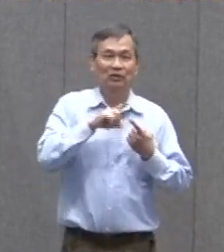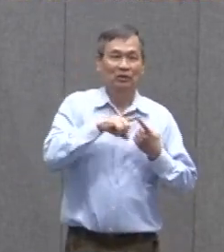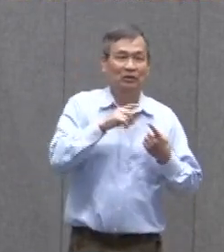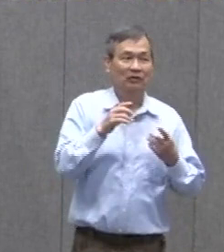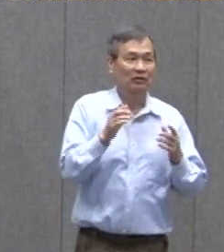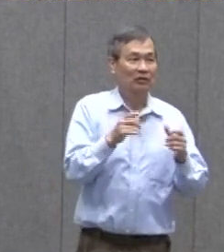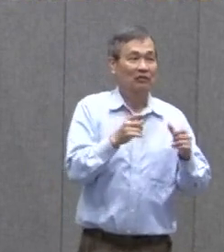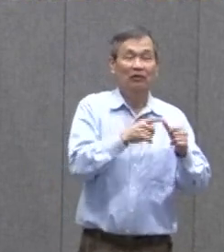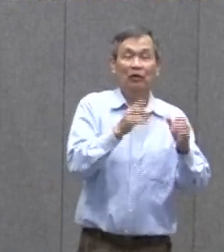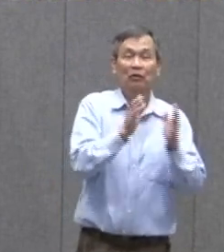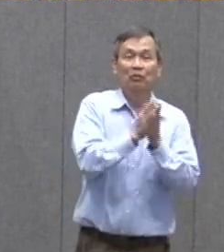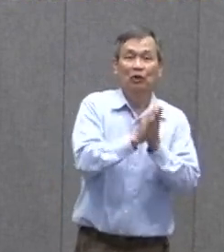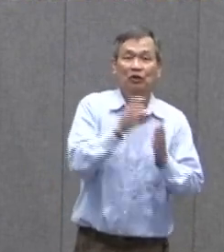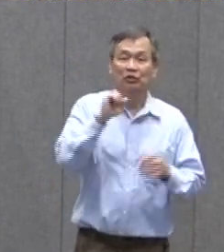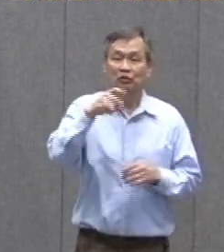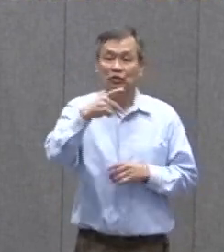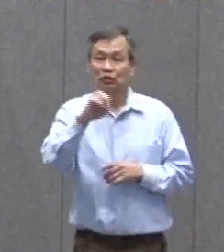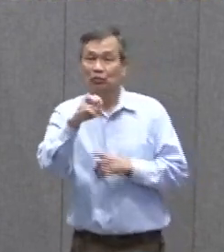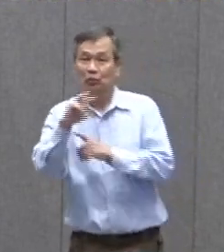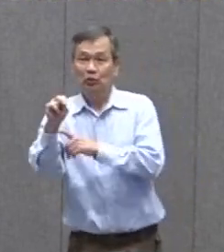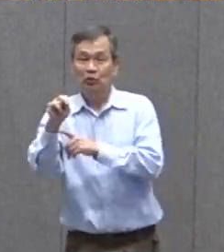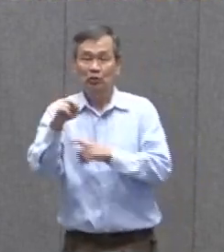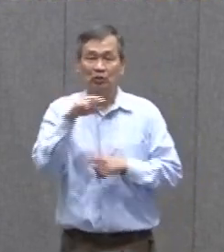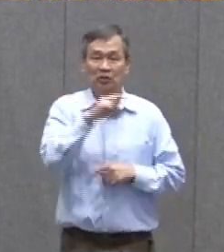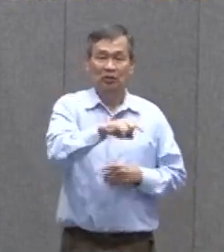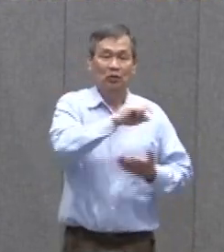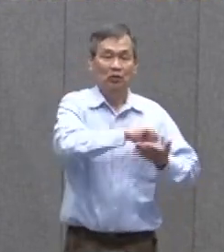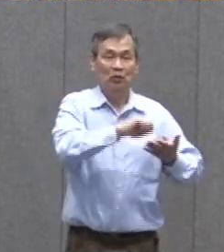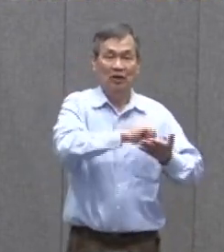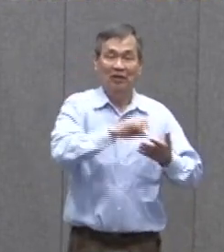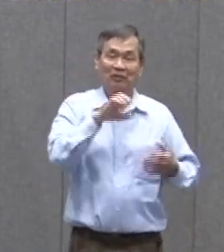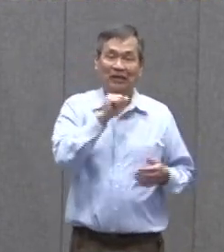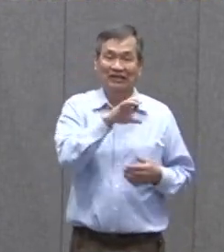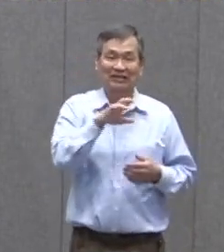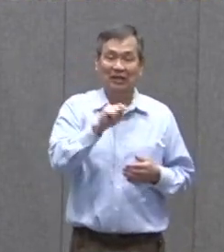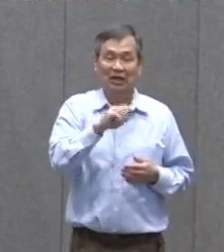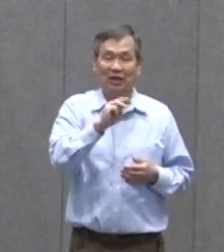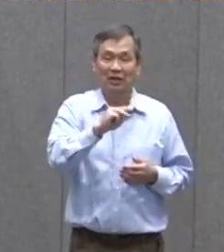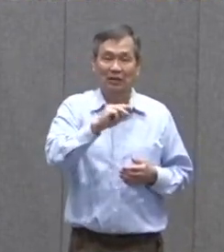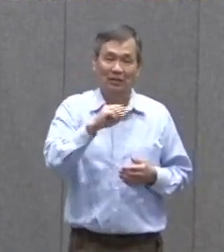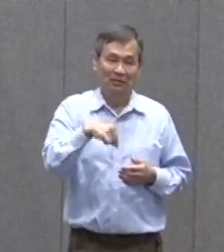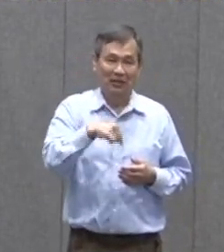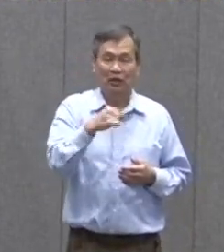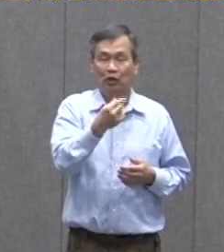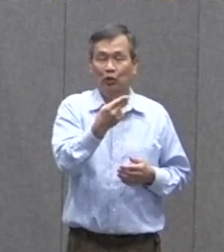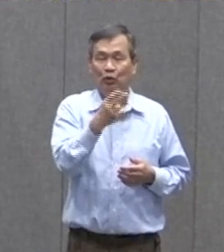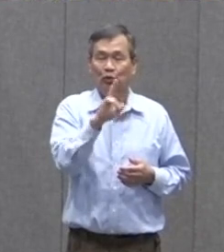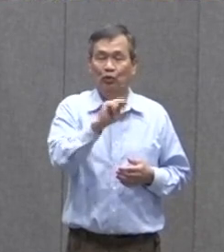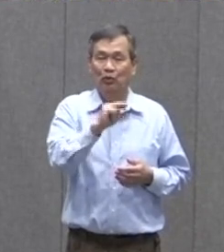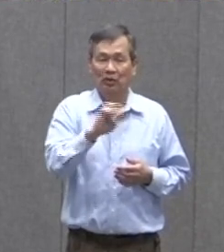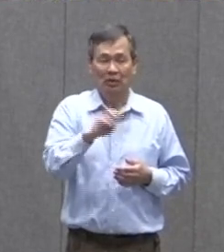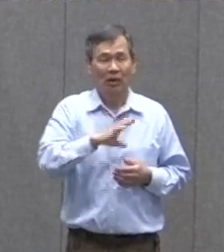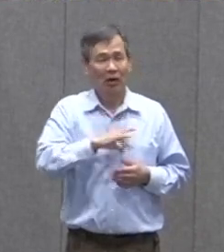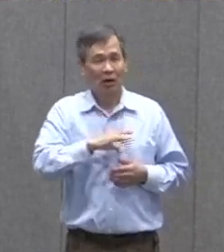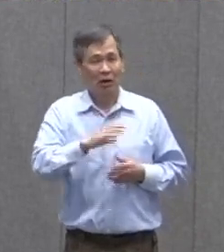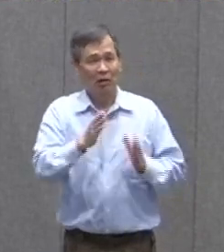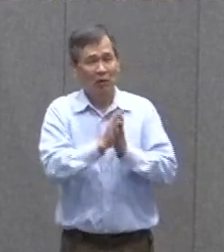"Spoon" is written by Scott Magoon. This book is really fun because it's all about families